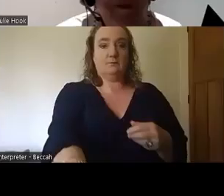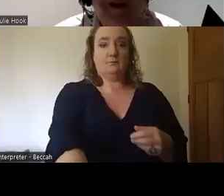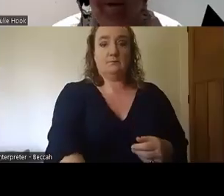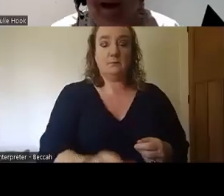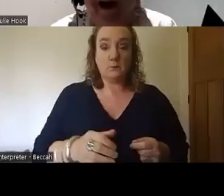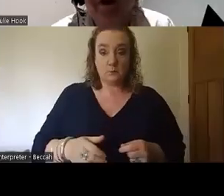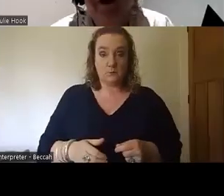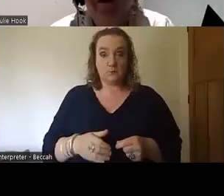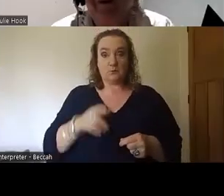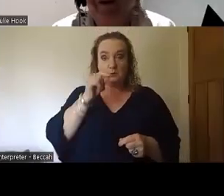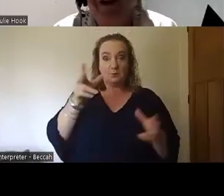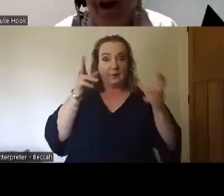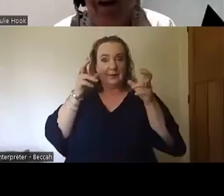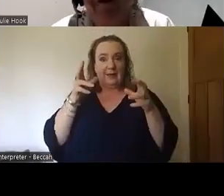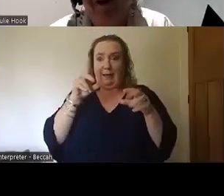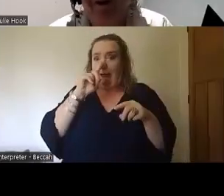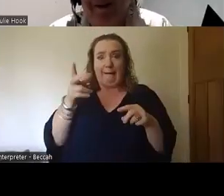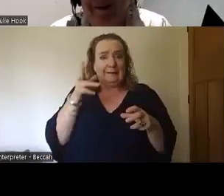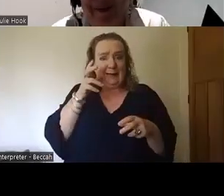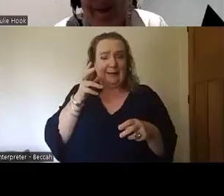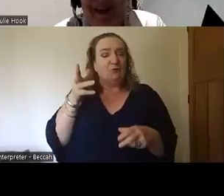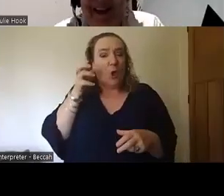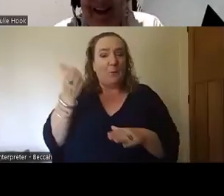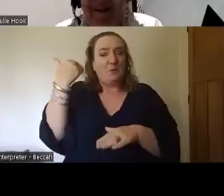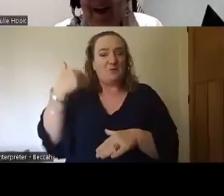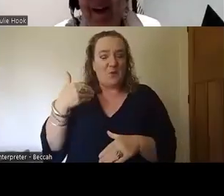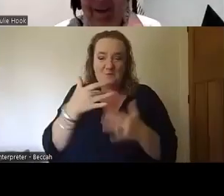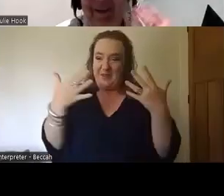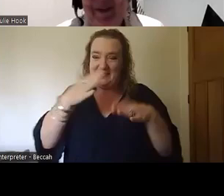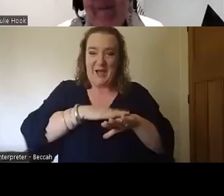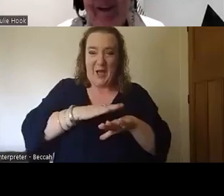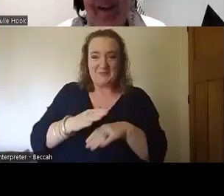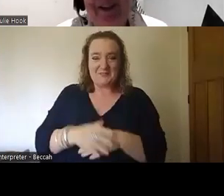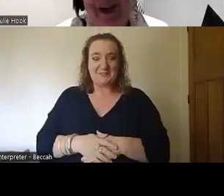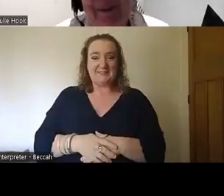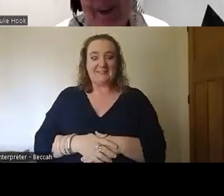I hope you can hear me. I couldn't hear it, but that's okay. I've heard it many times, so I'm pleased you're able